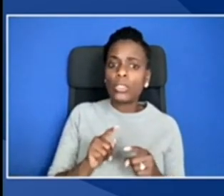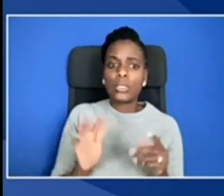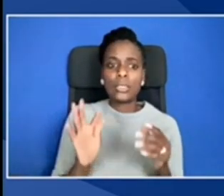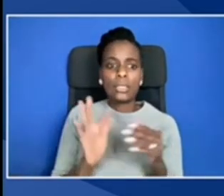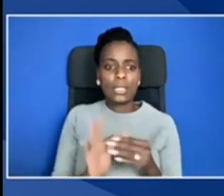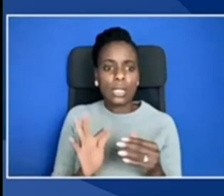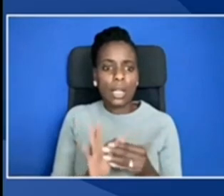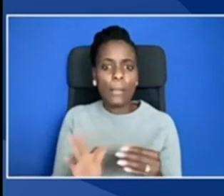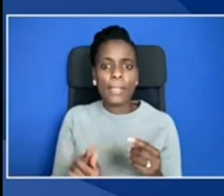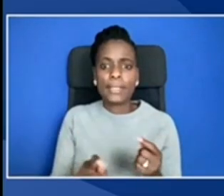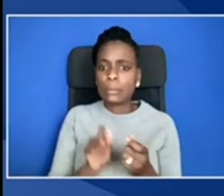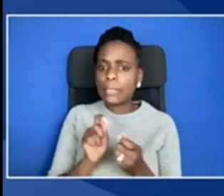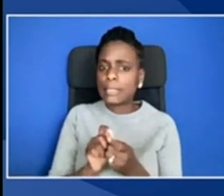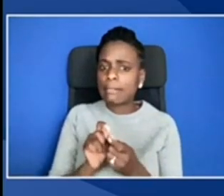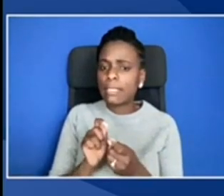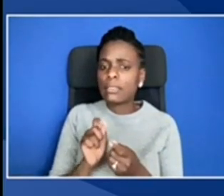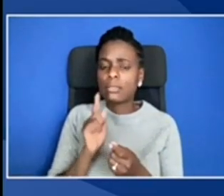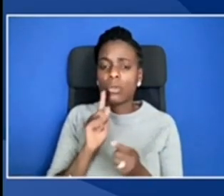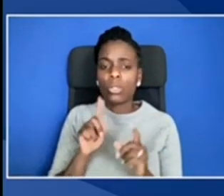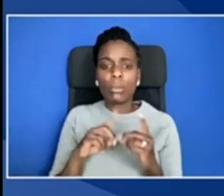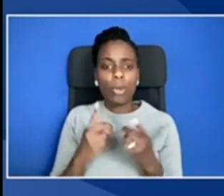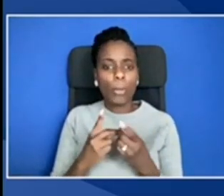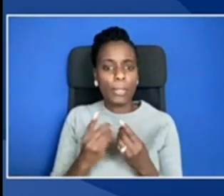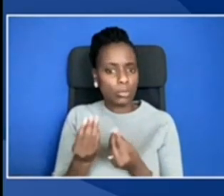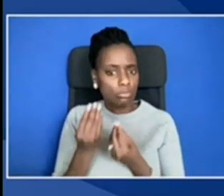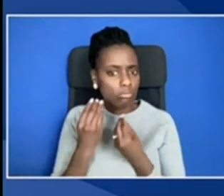Department to be able to inform them on their next steps?